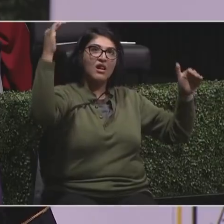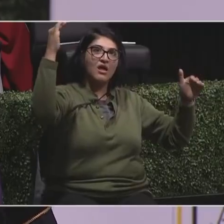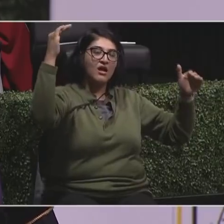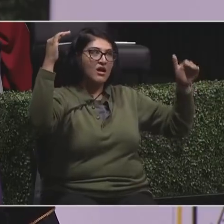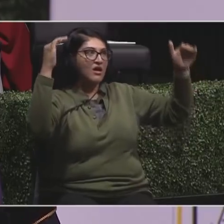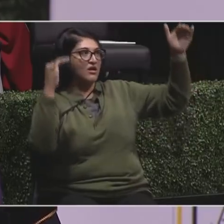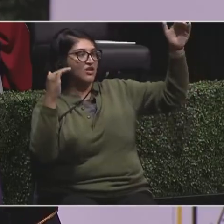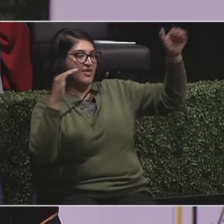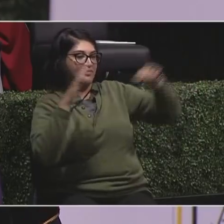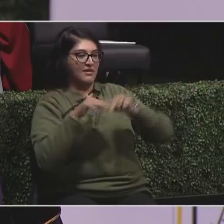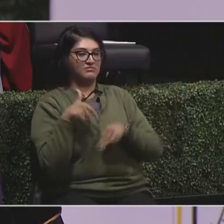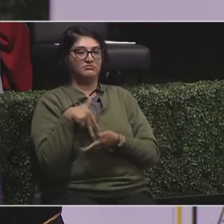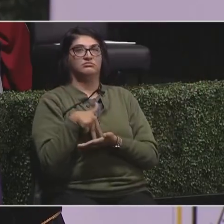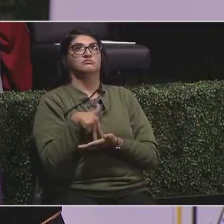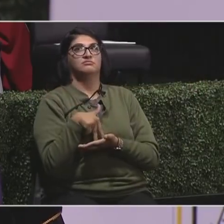MOUNTAIN, LOOKING AT THE WORLD, AND AT YOUR FUTURE.